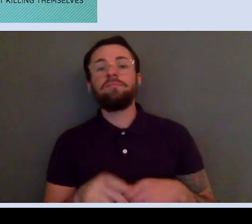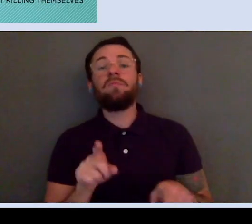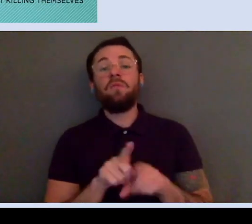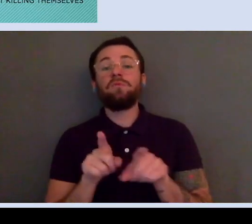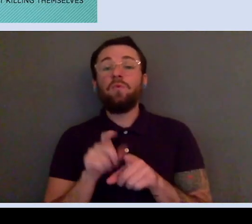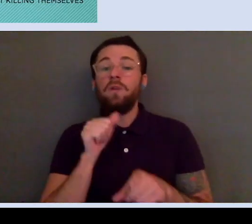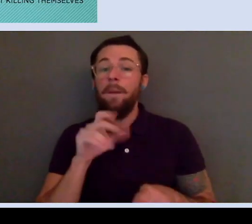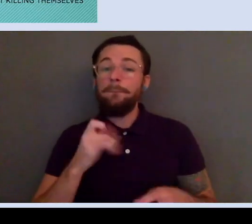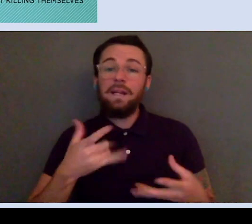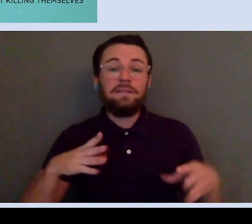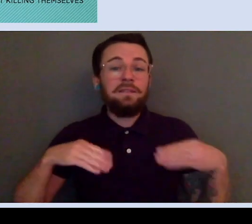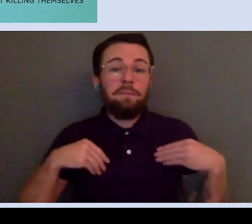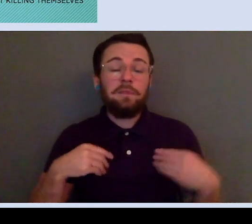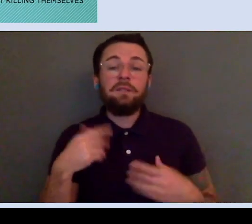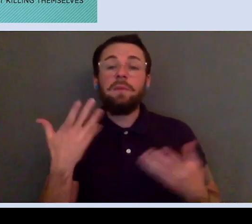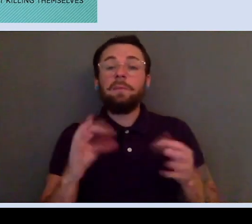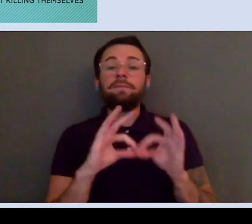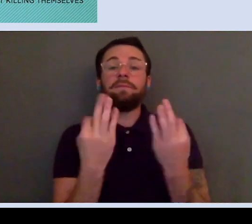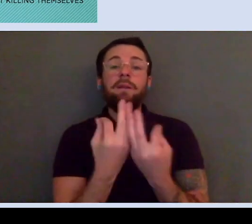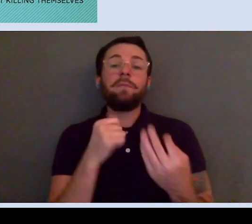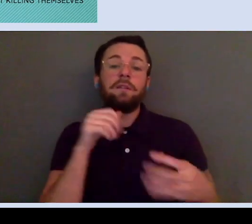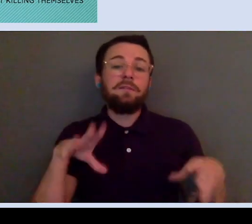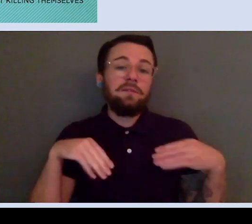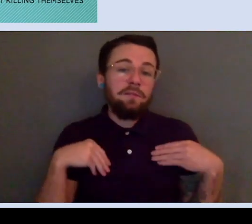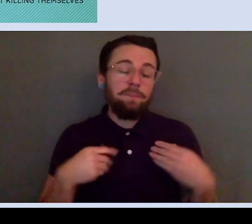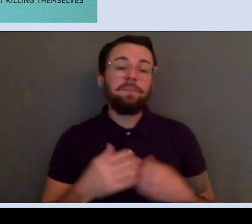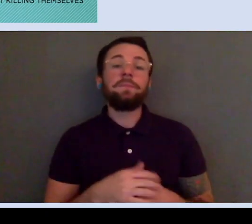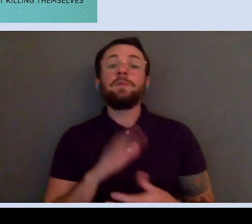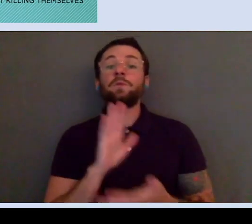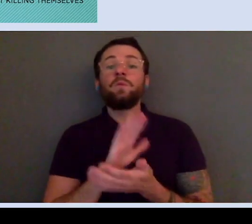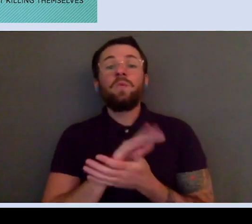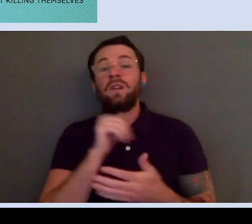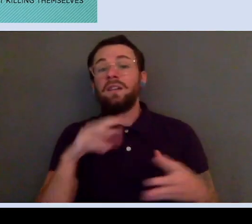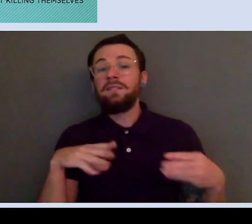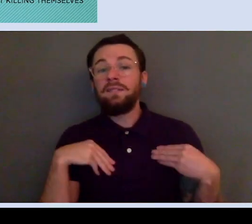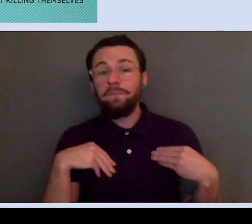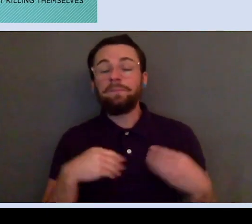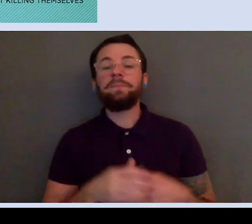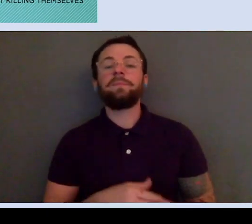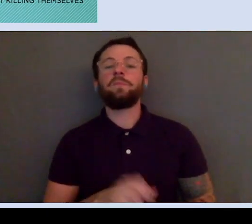Sexual harassment and a myriad of other negative factors they're trying to deal with.